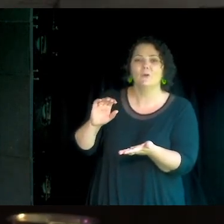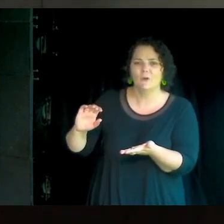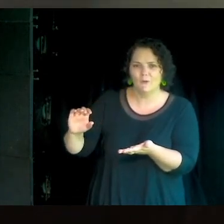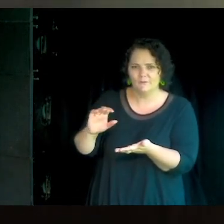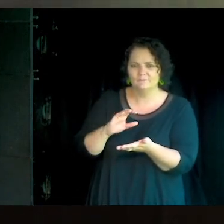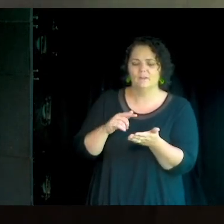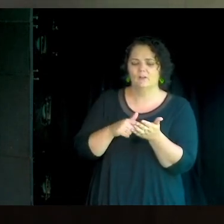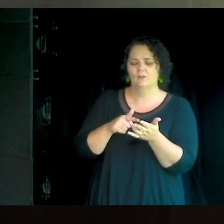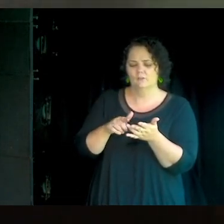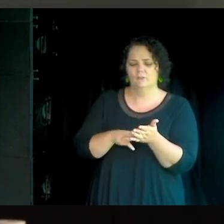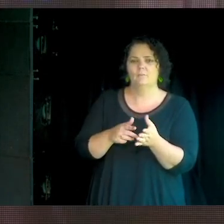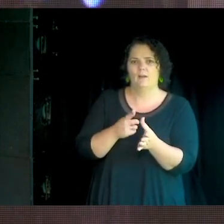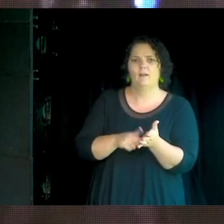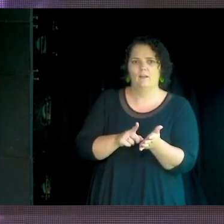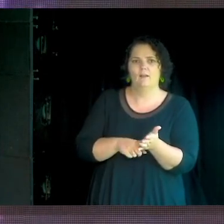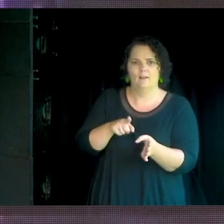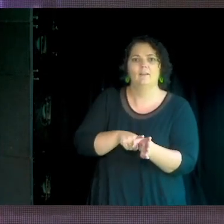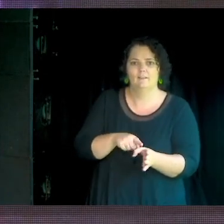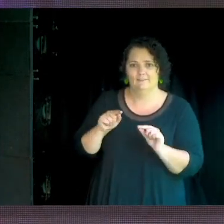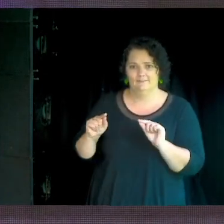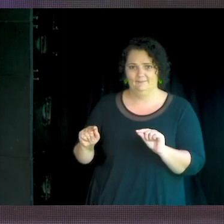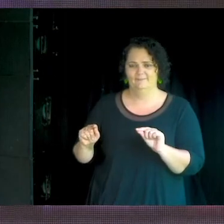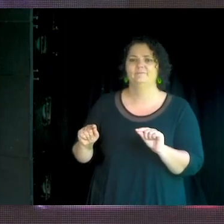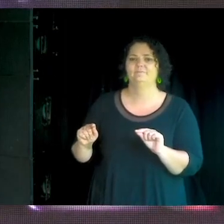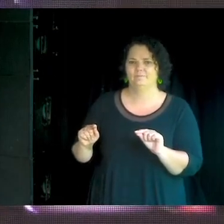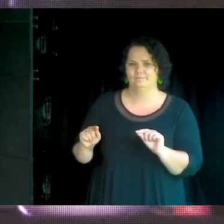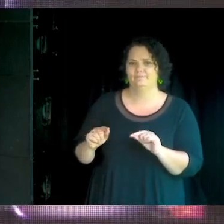sorry I just have to discard all these skills you don't want to give inside so this is tromali that's